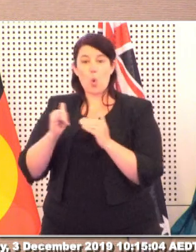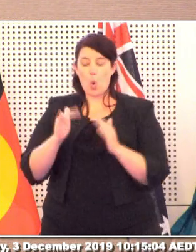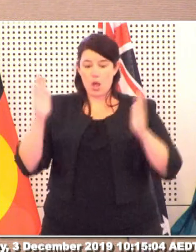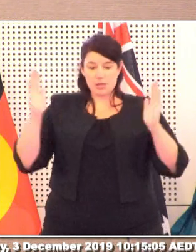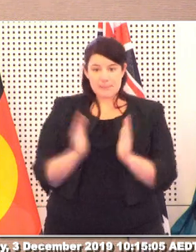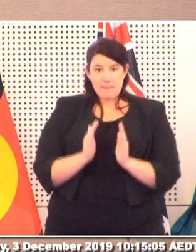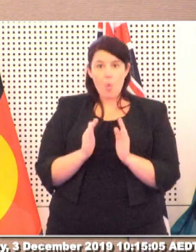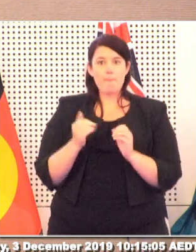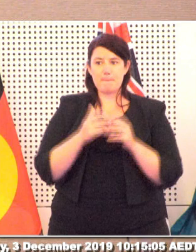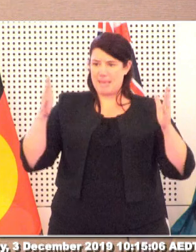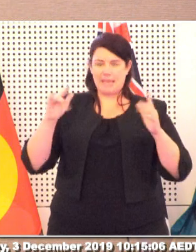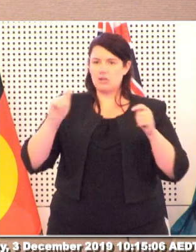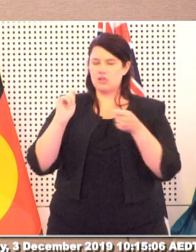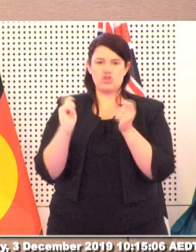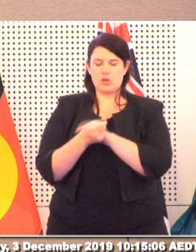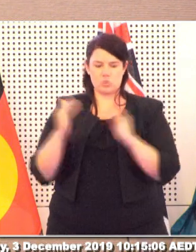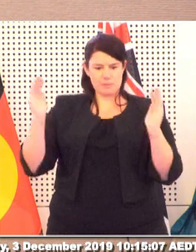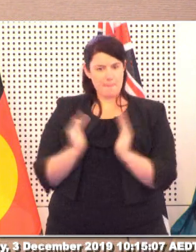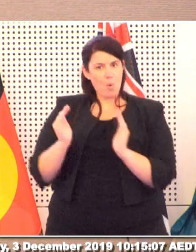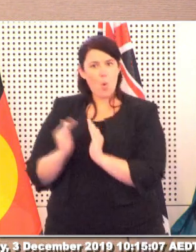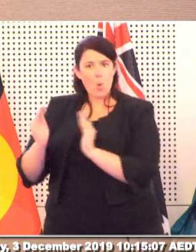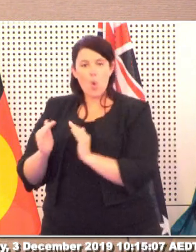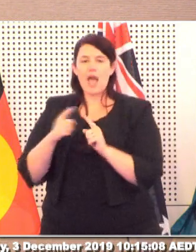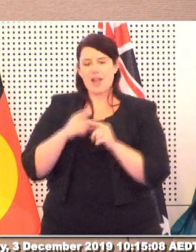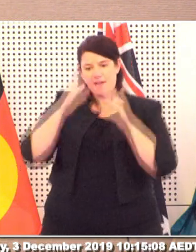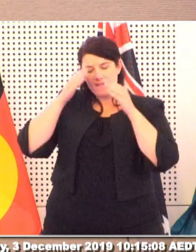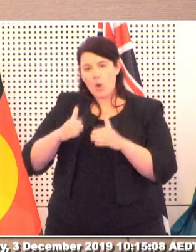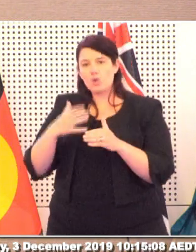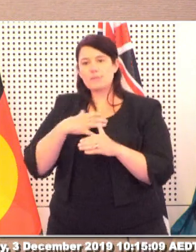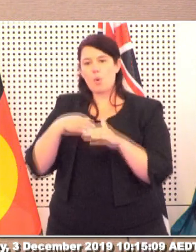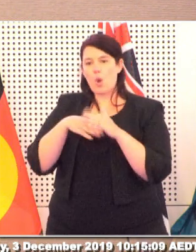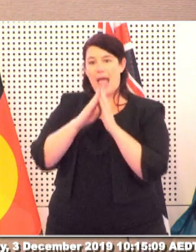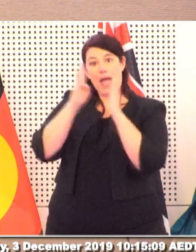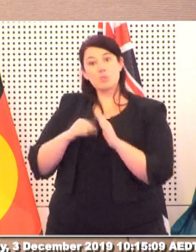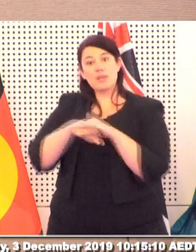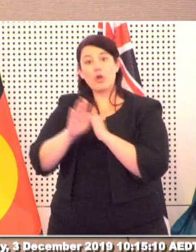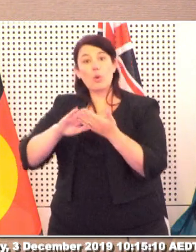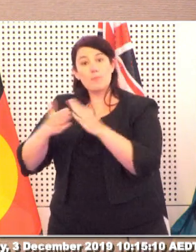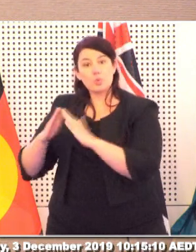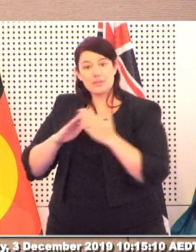institutions and shifts toward community-based housing and support for people with disability.